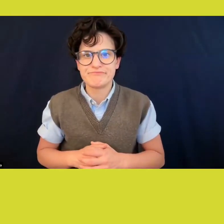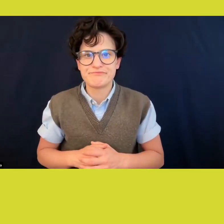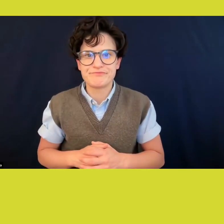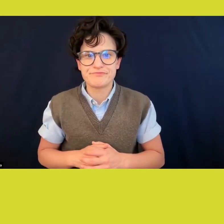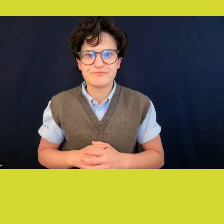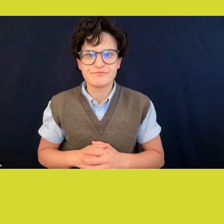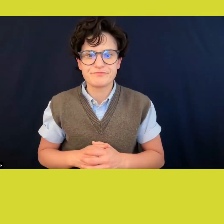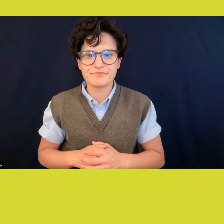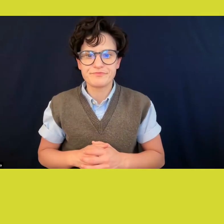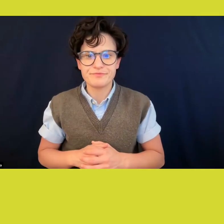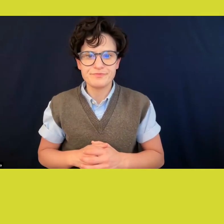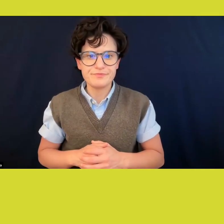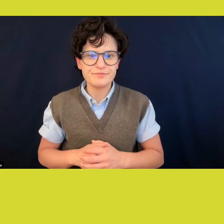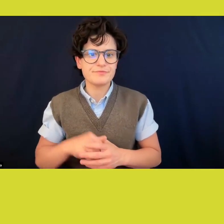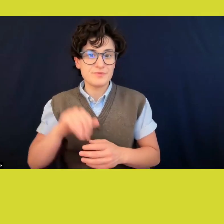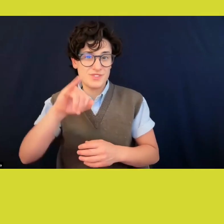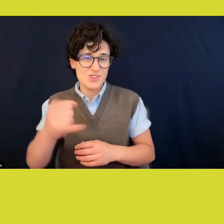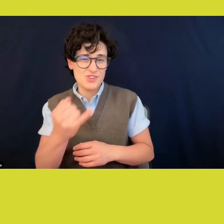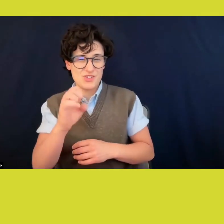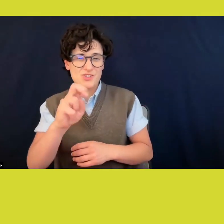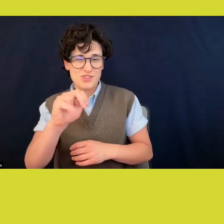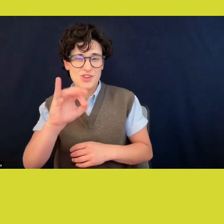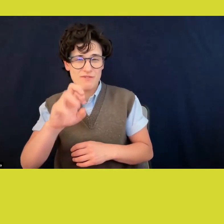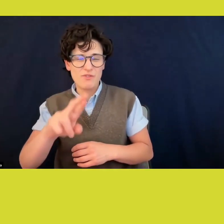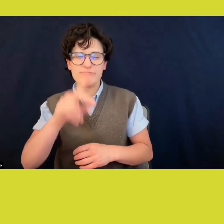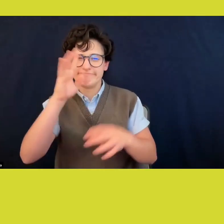Yeah, absolutely. And I just want to follow up on one thing.